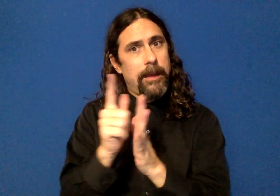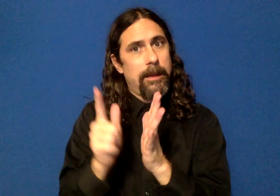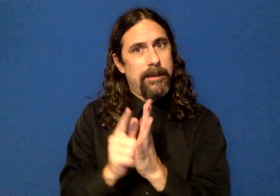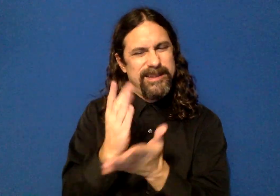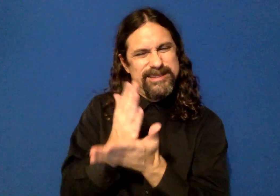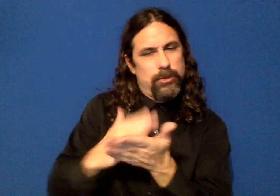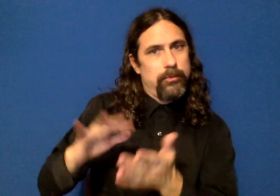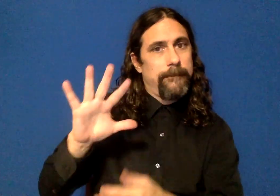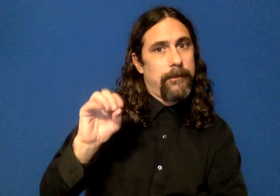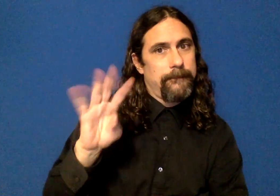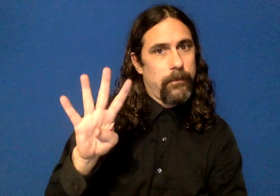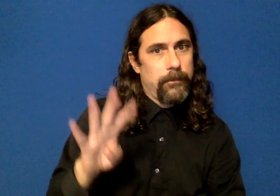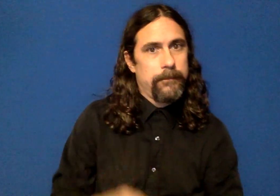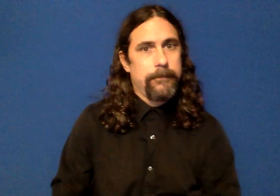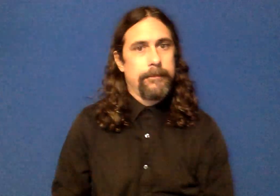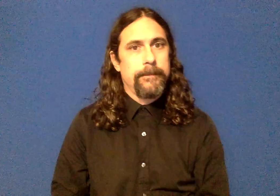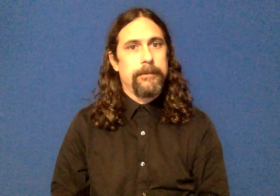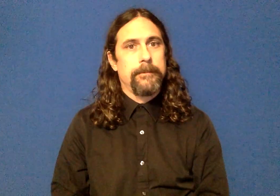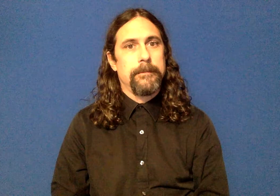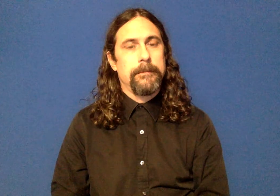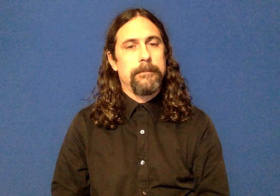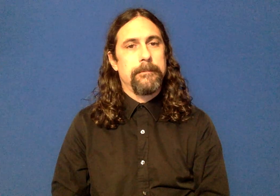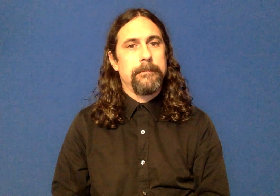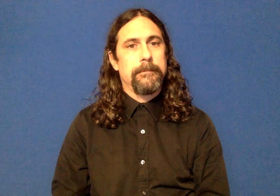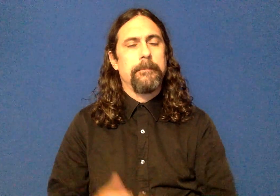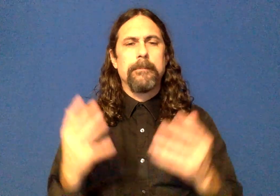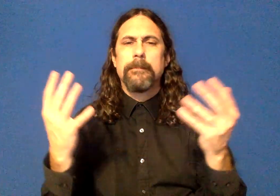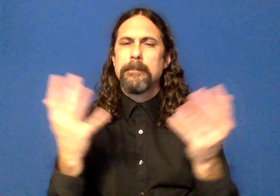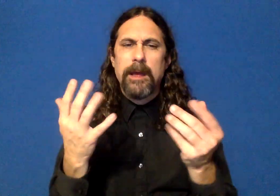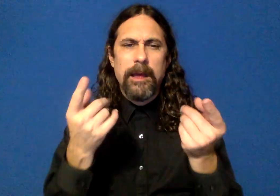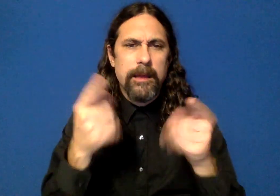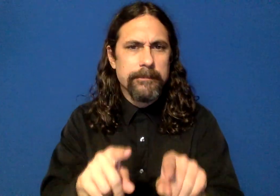What happens if I am contacted about a disability set-aside unit